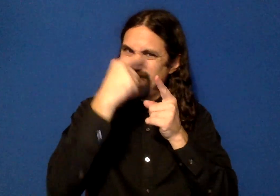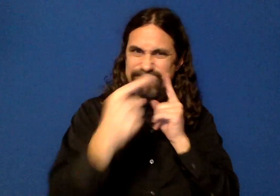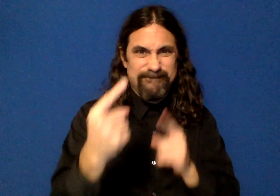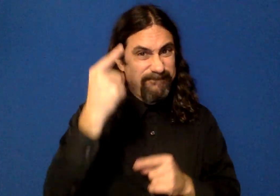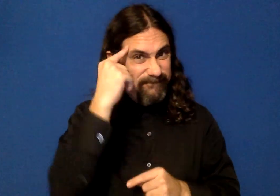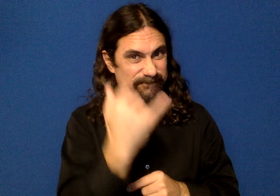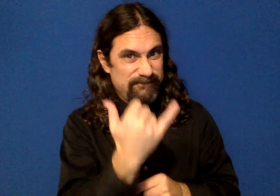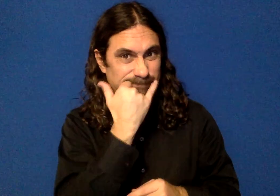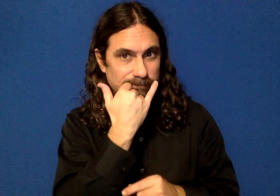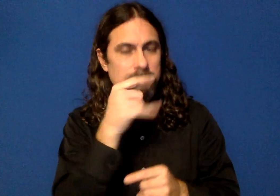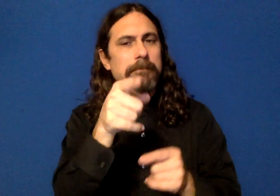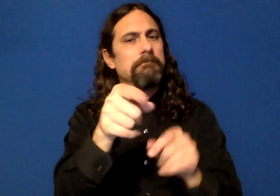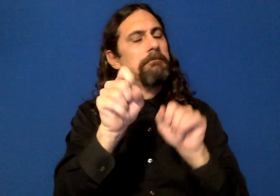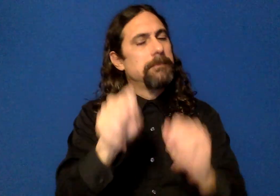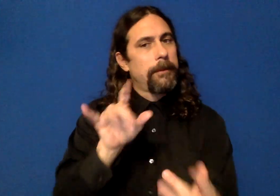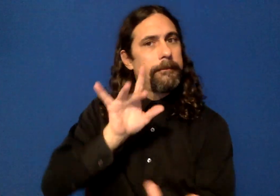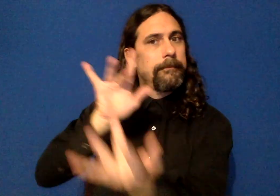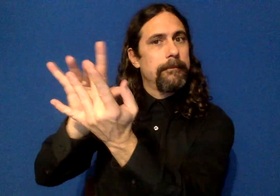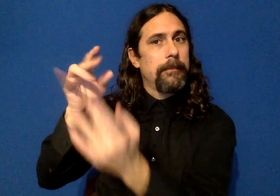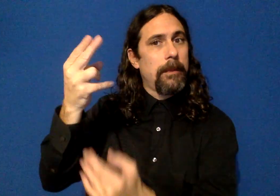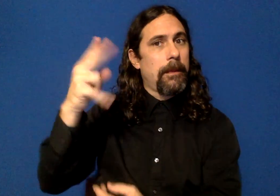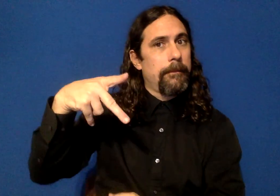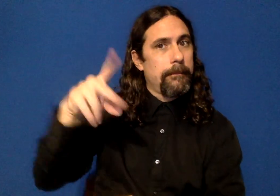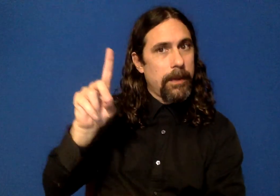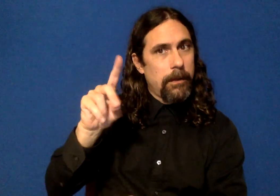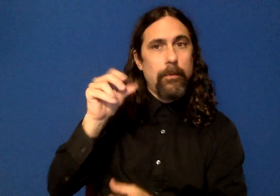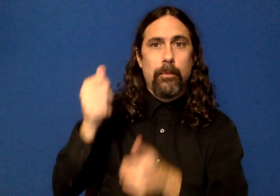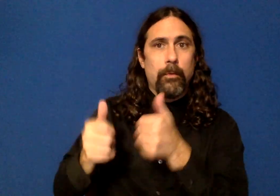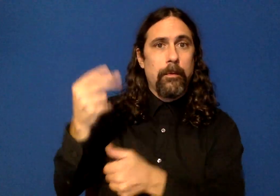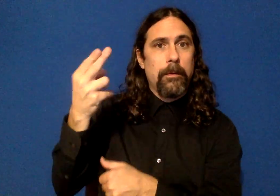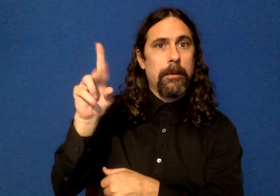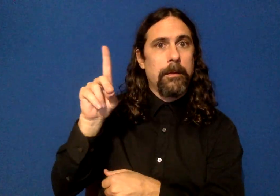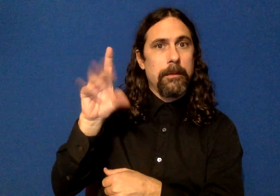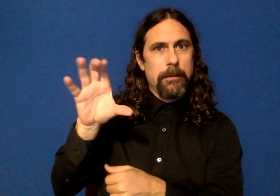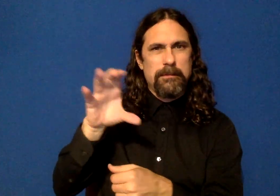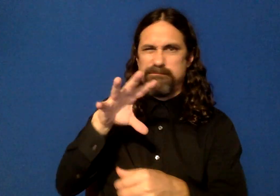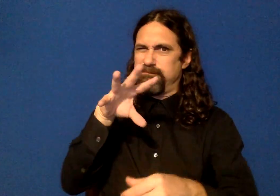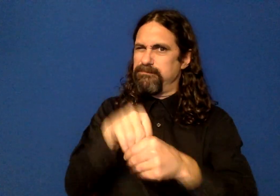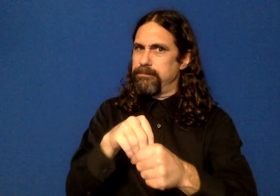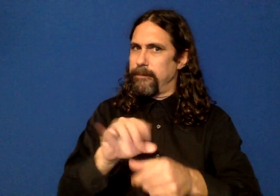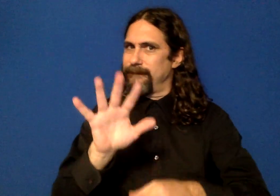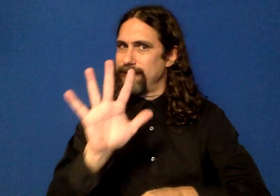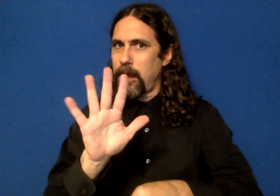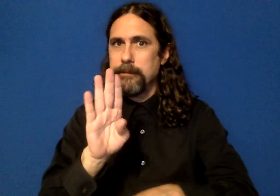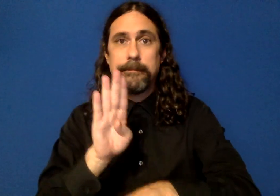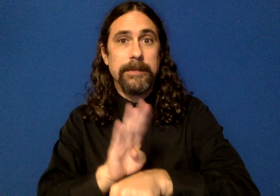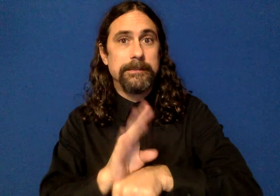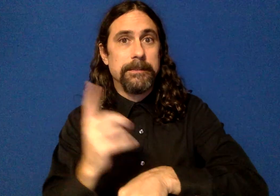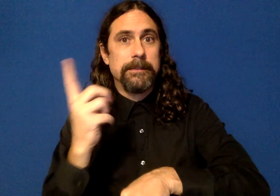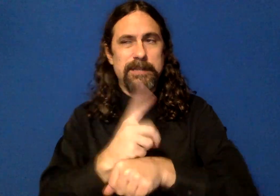and documents supporting why you think there s an error. The notice will give you instructions.